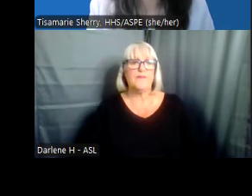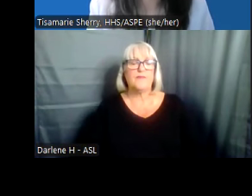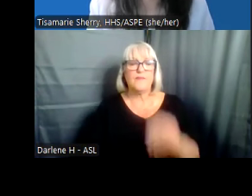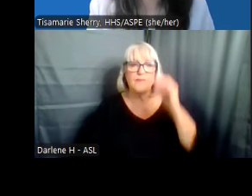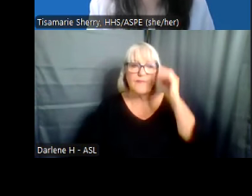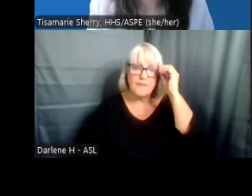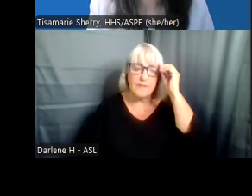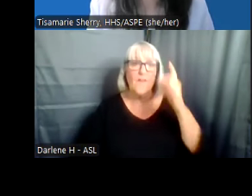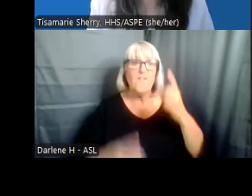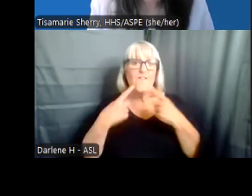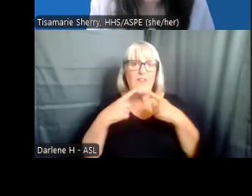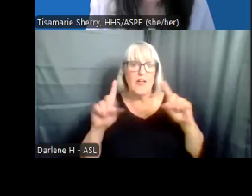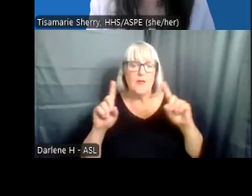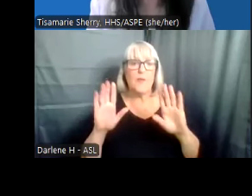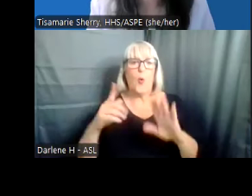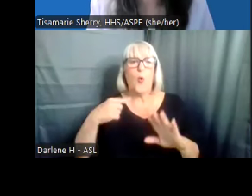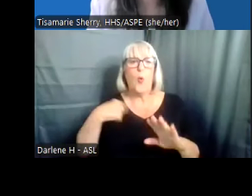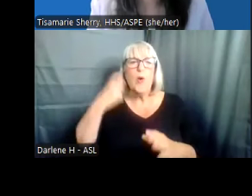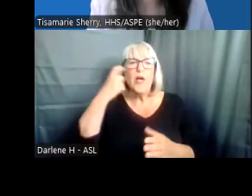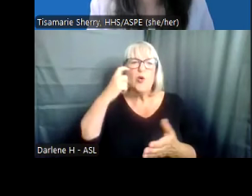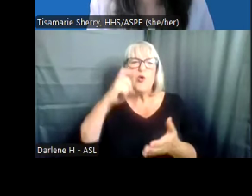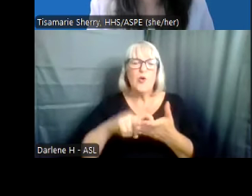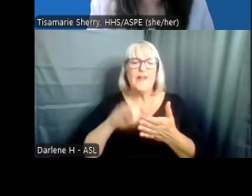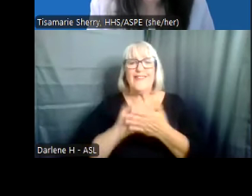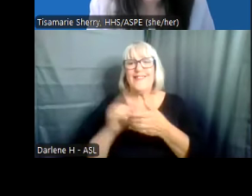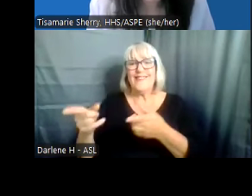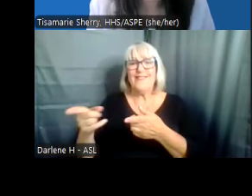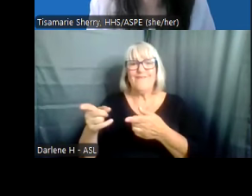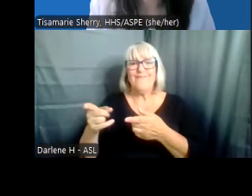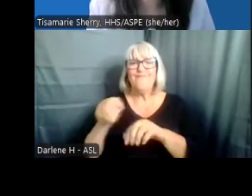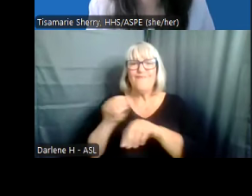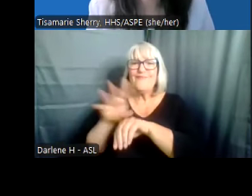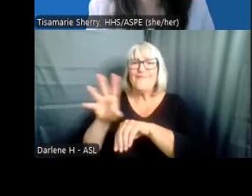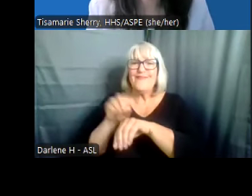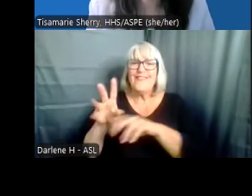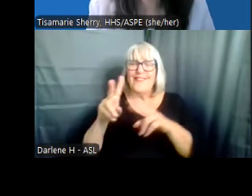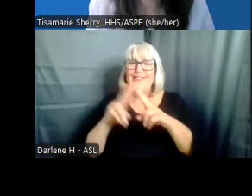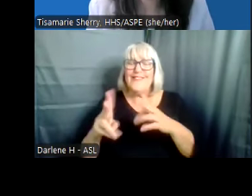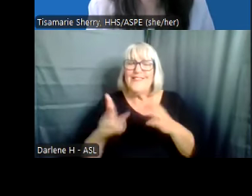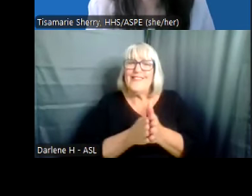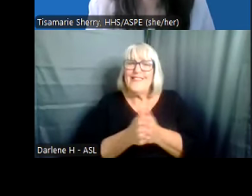Finally, we recognize that these recommendations are ambitious and they require collaboration.